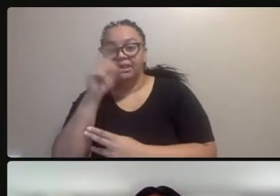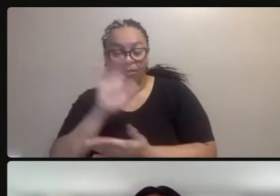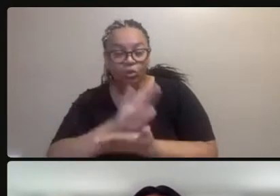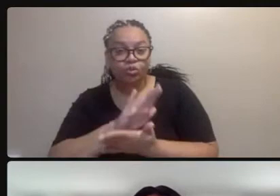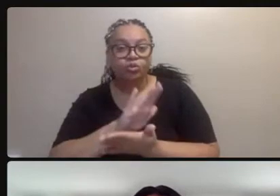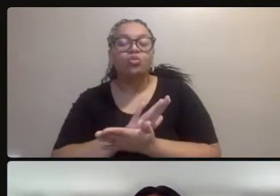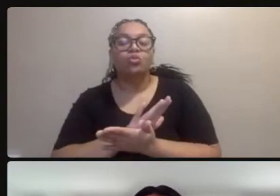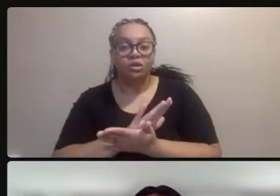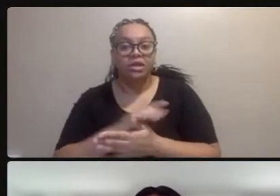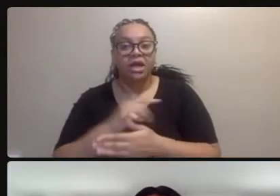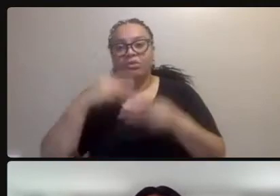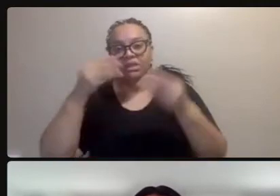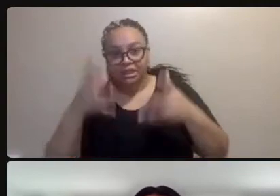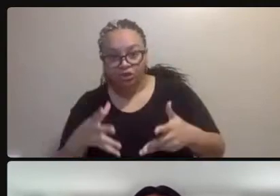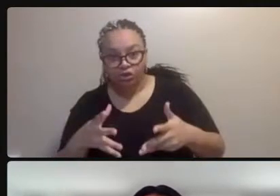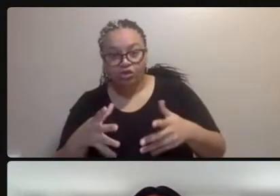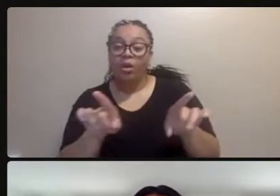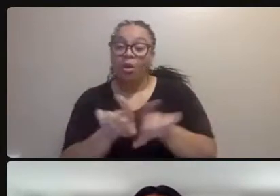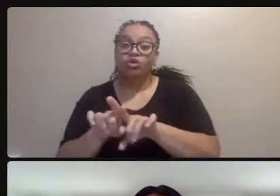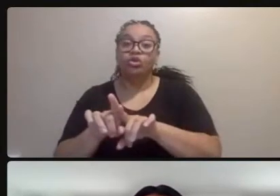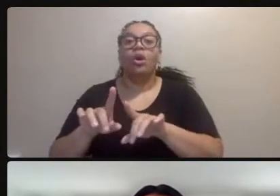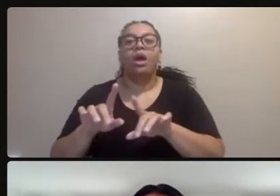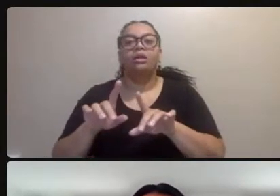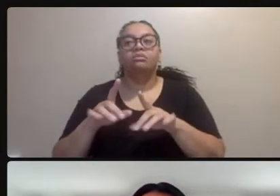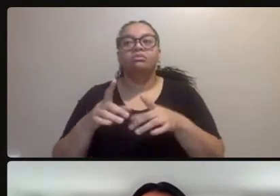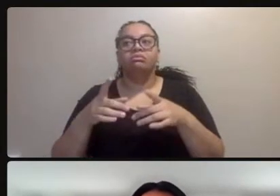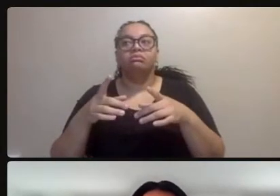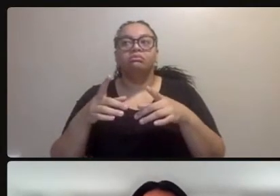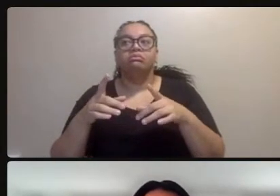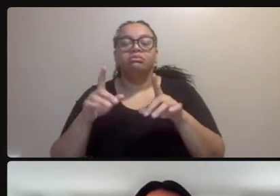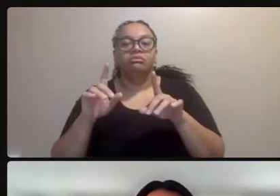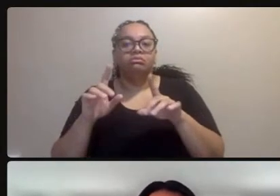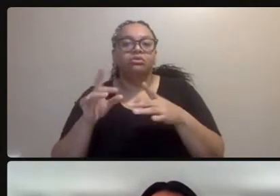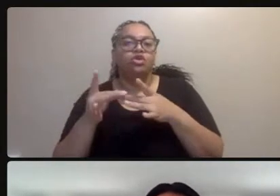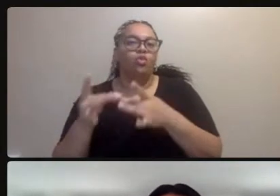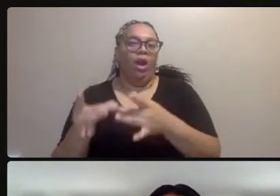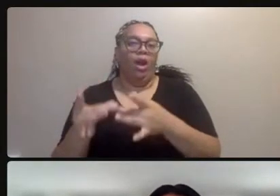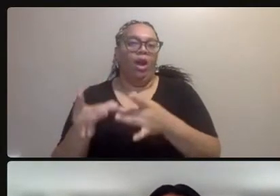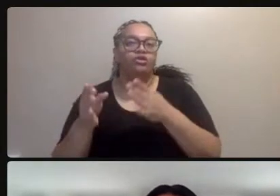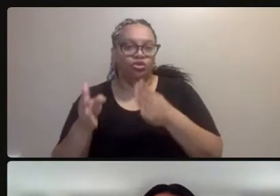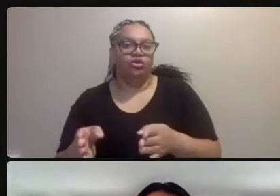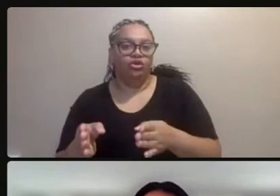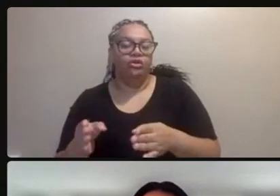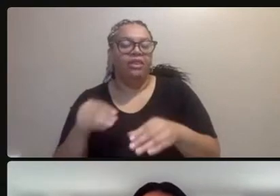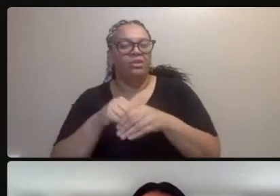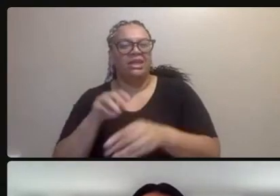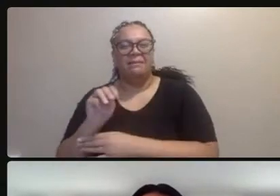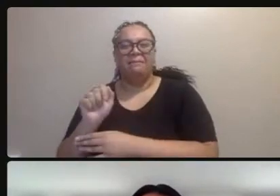THE MIGRANTS SUMMER SCHOOL